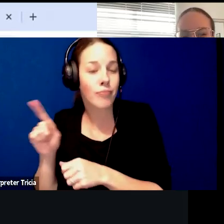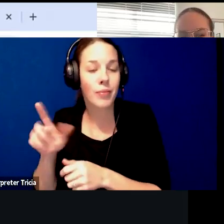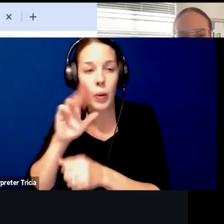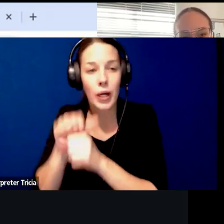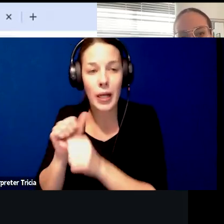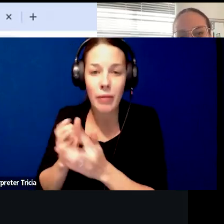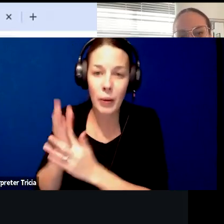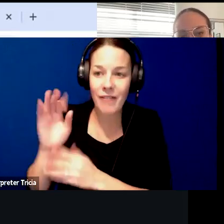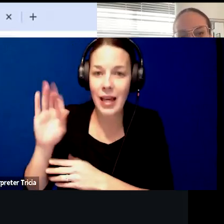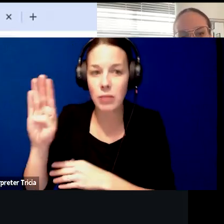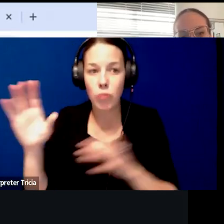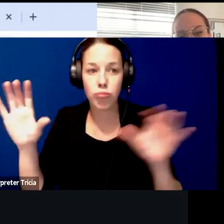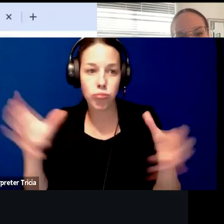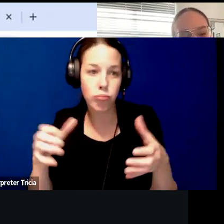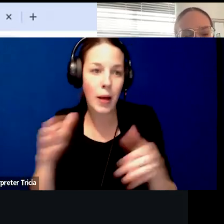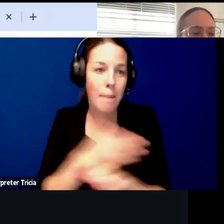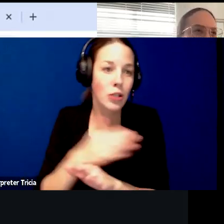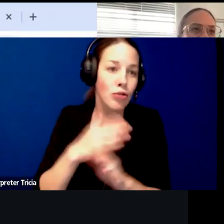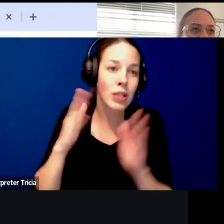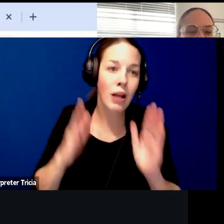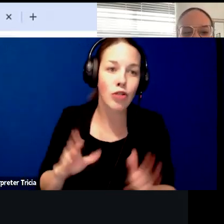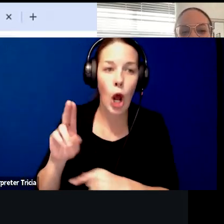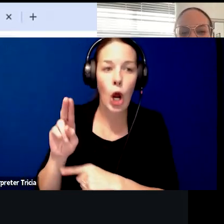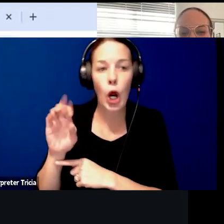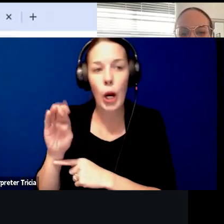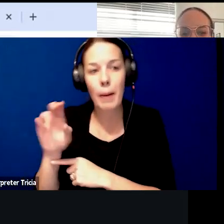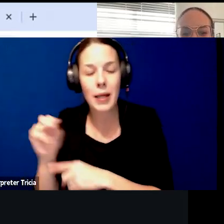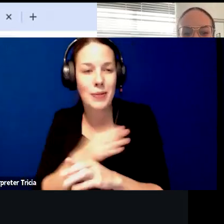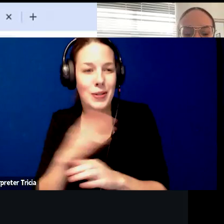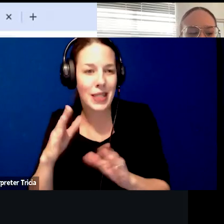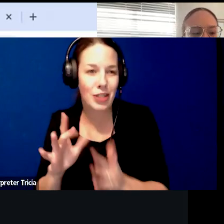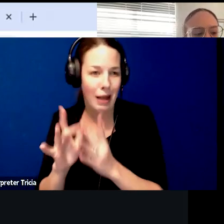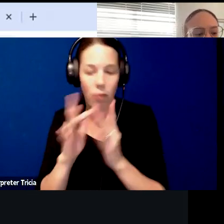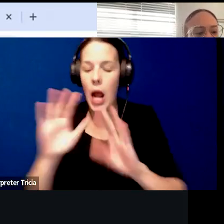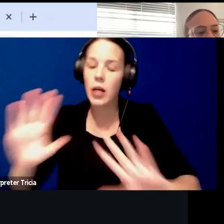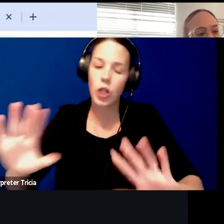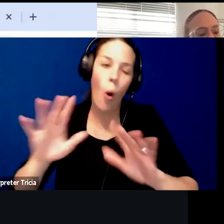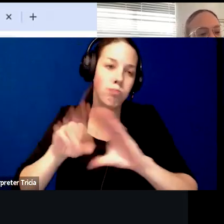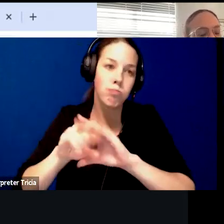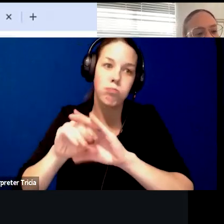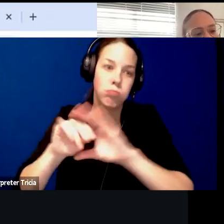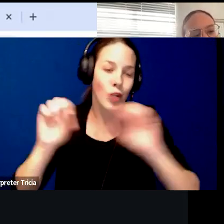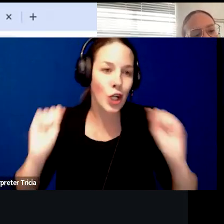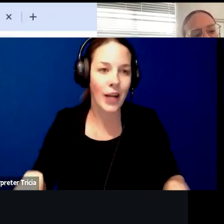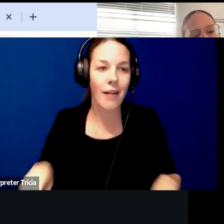musicians who the urban musicians that work. And, I mean, I could go on and on and on, but essentially we had a space where